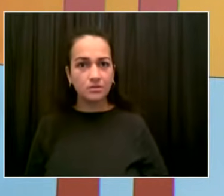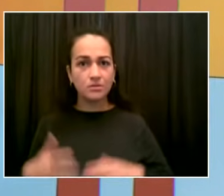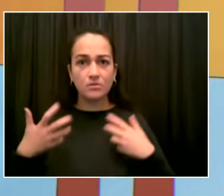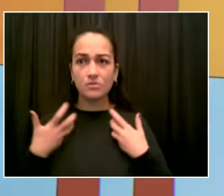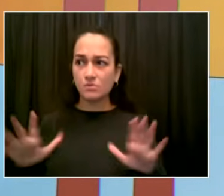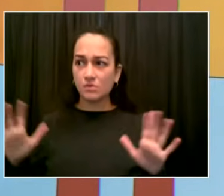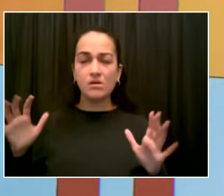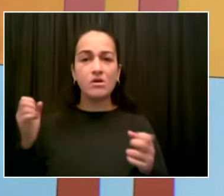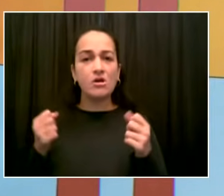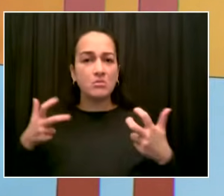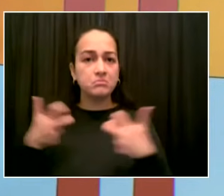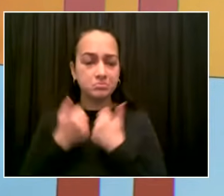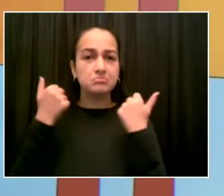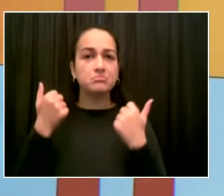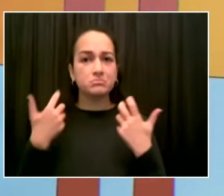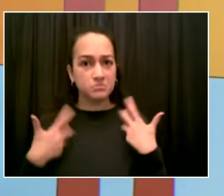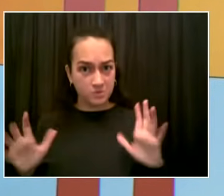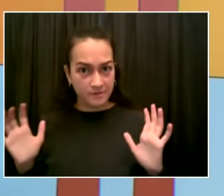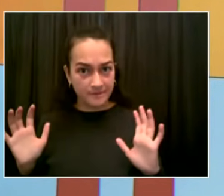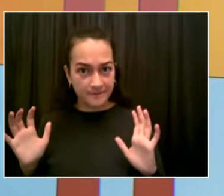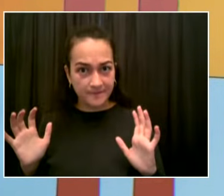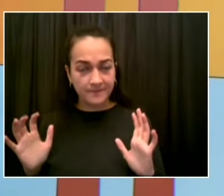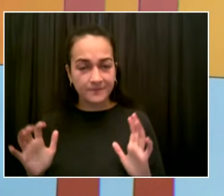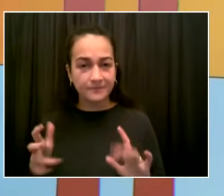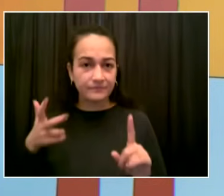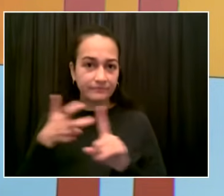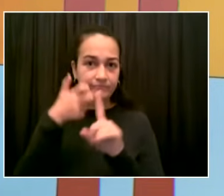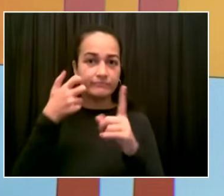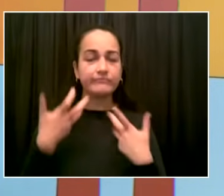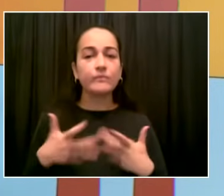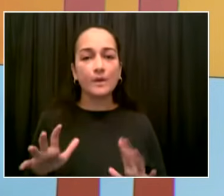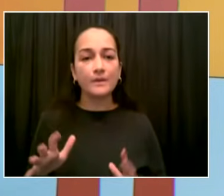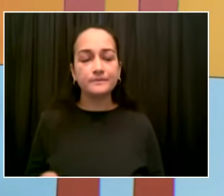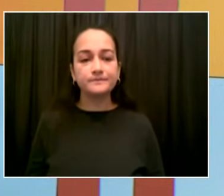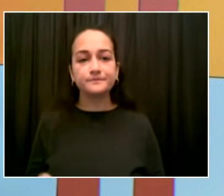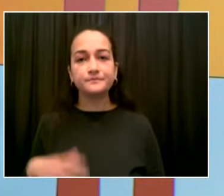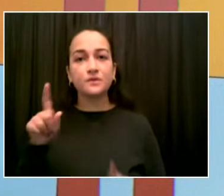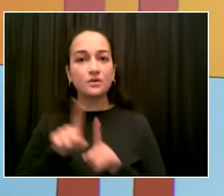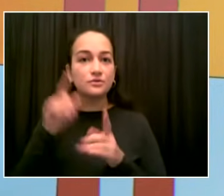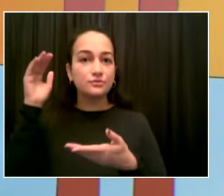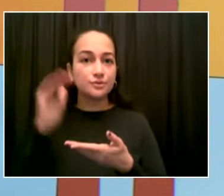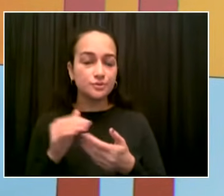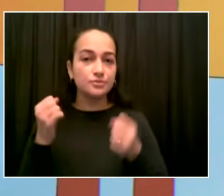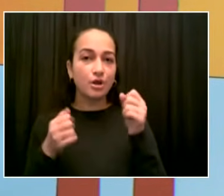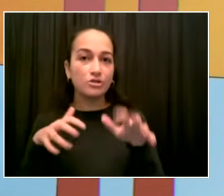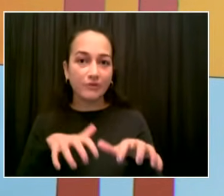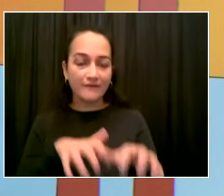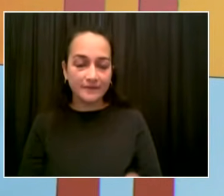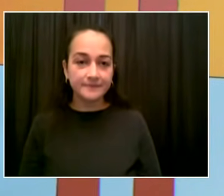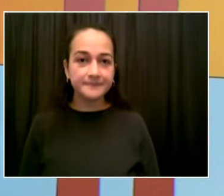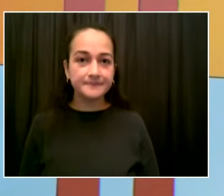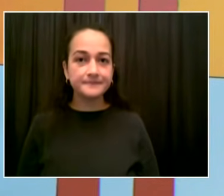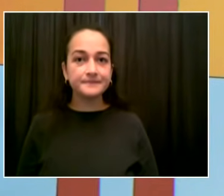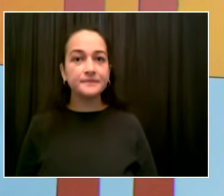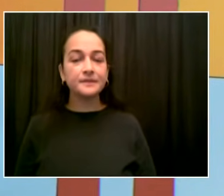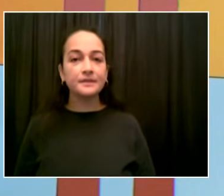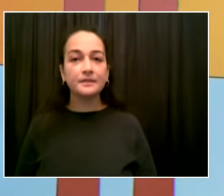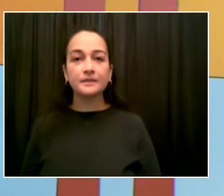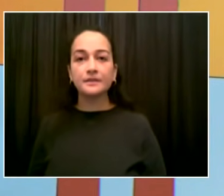TRAFFIC? JULIANNE, AGAIN RIGHT NOW I